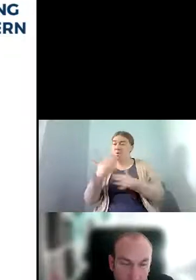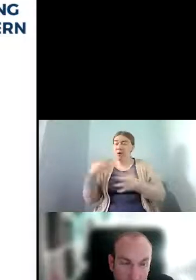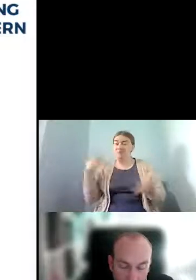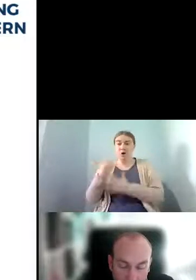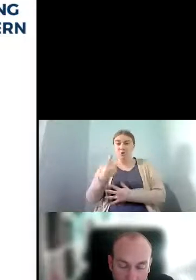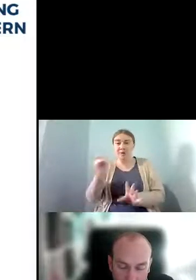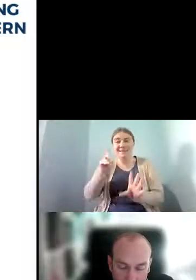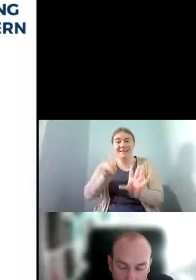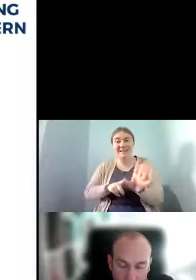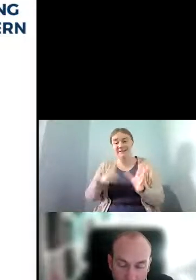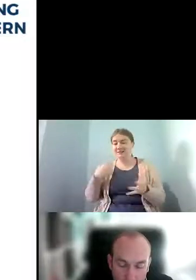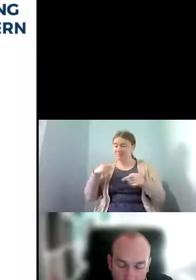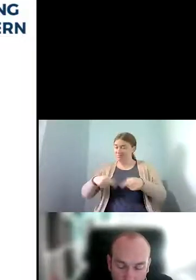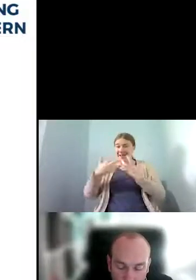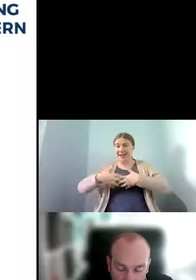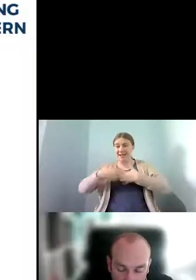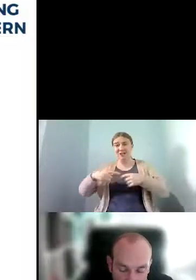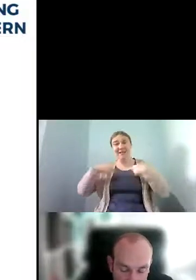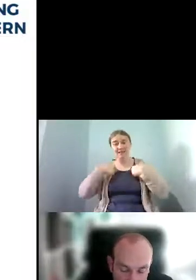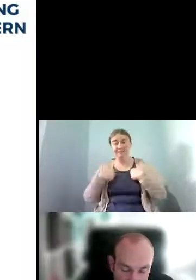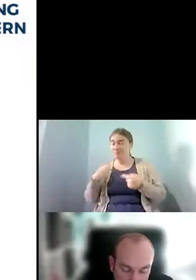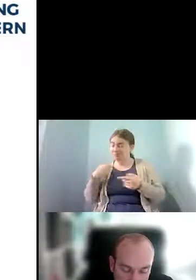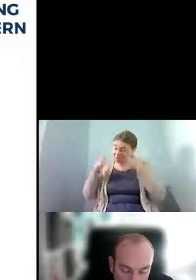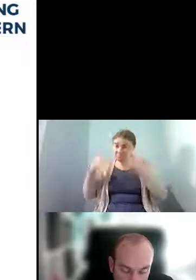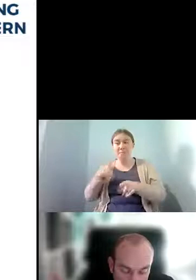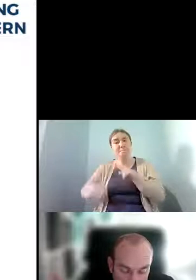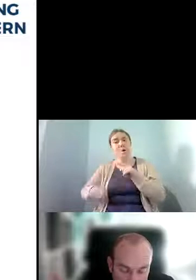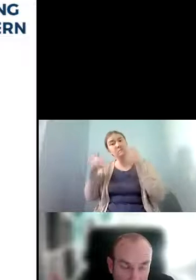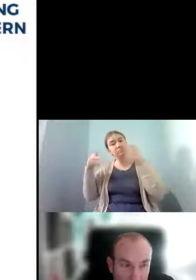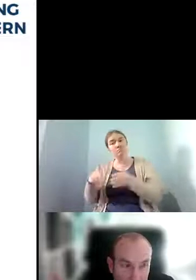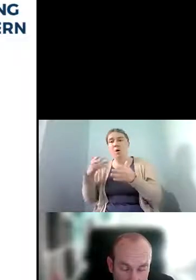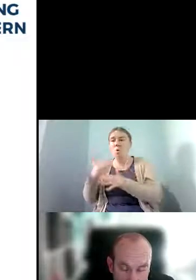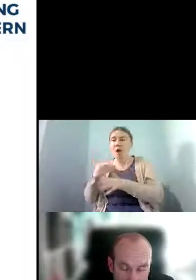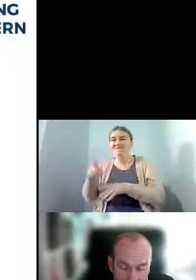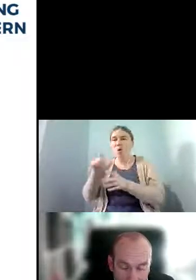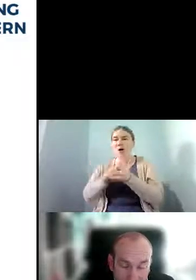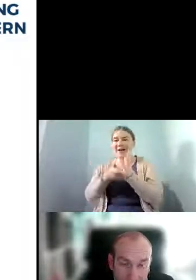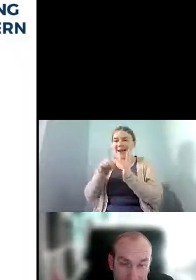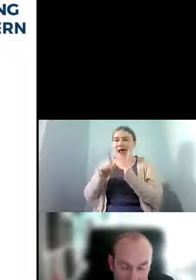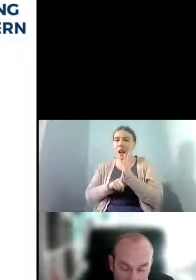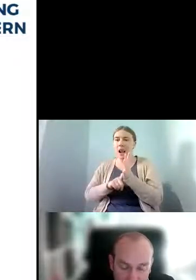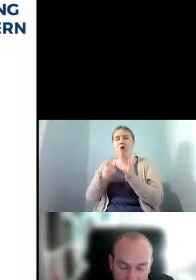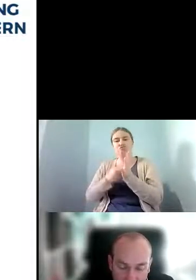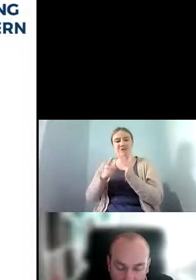majority of this time spent working for the canal and river trust i started working for kier in 2017